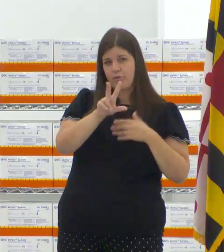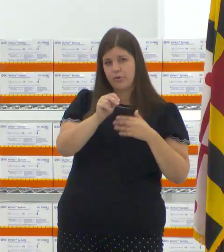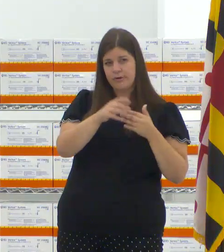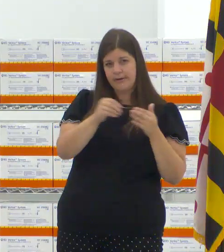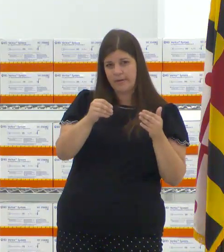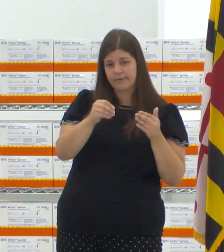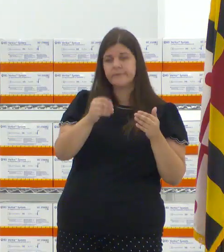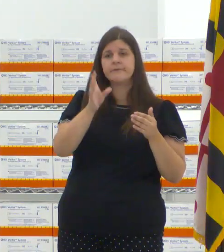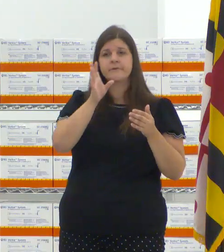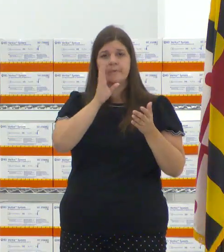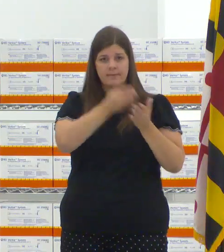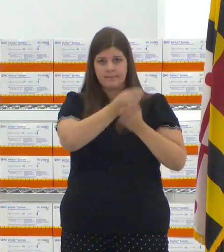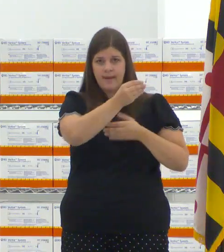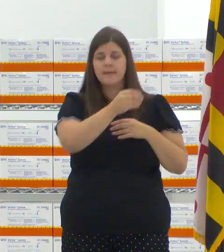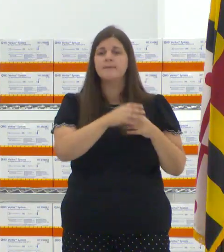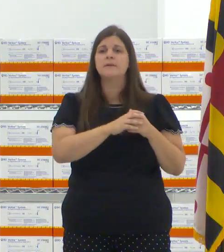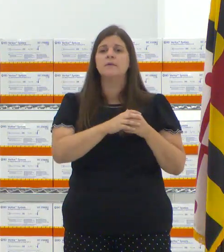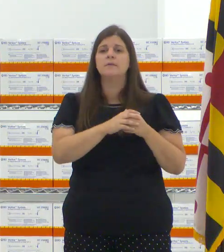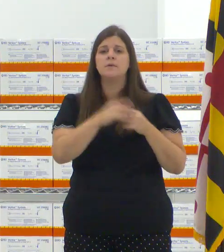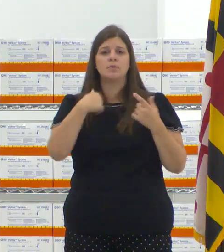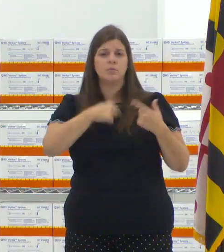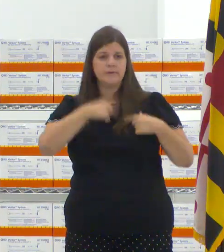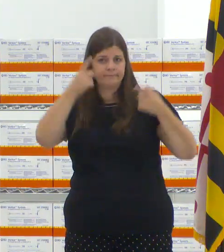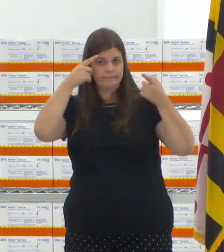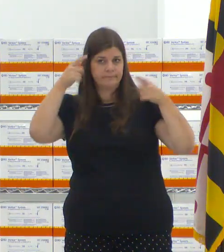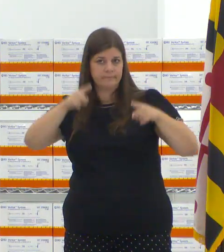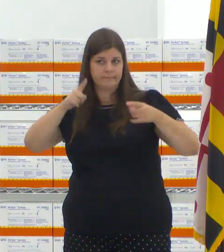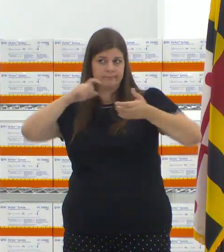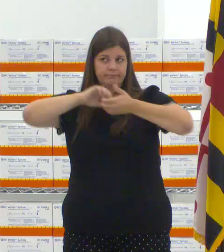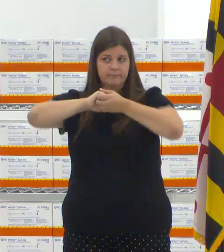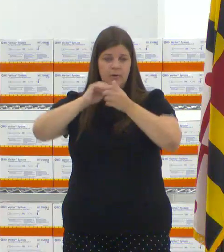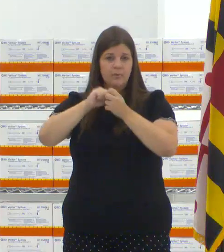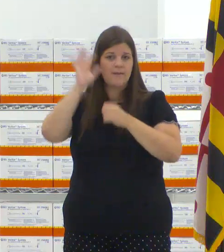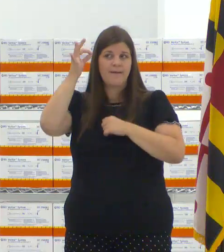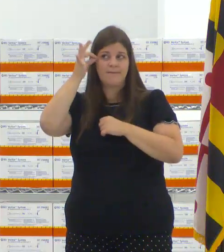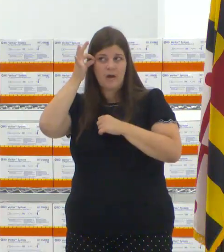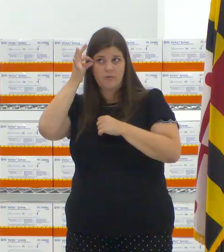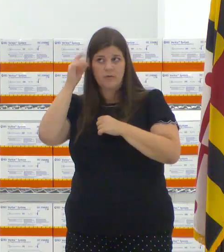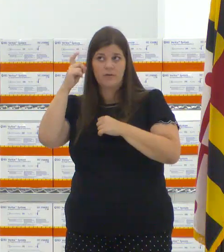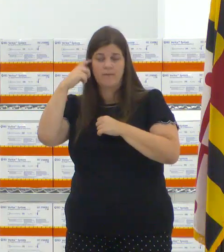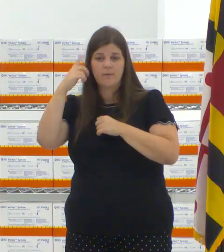was the last part? SPEAKER: [indiscernible]